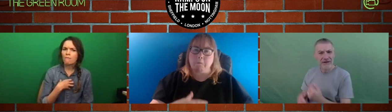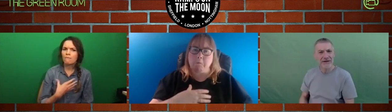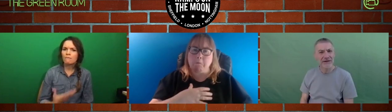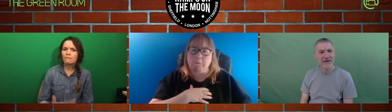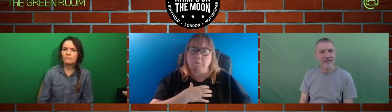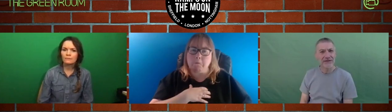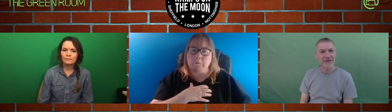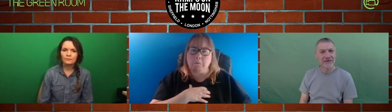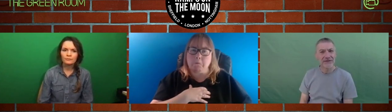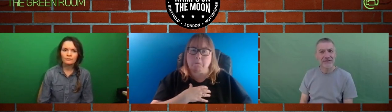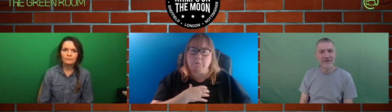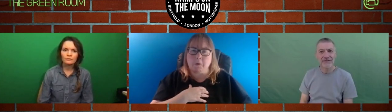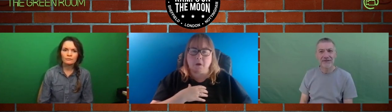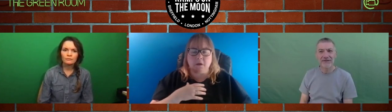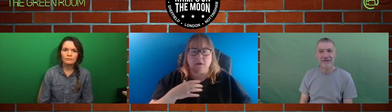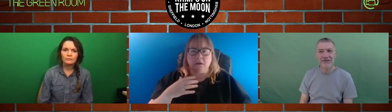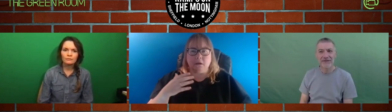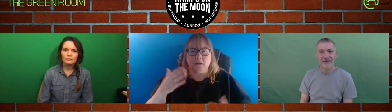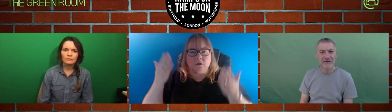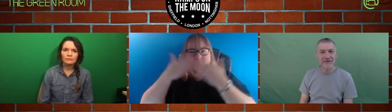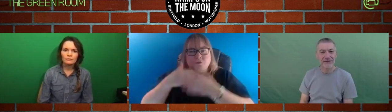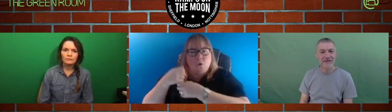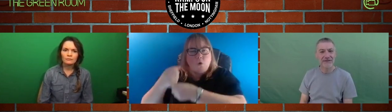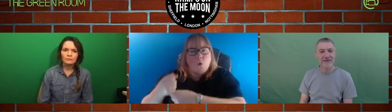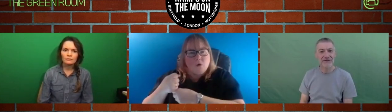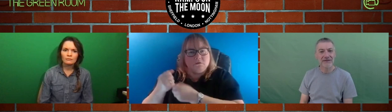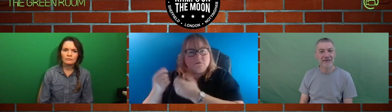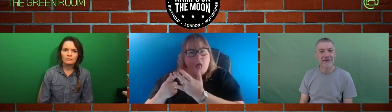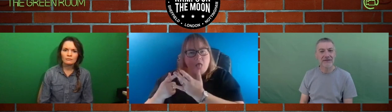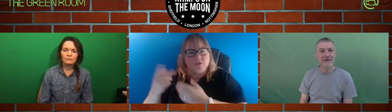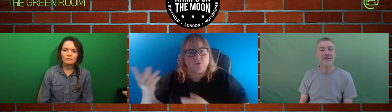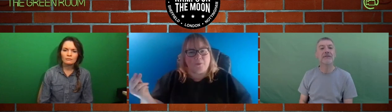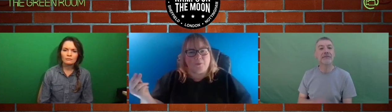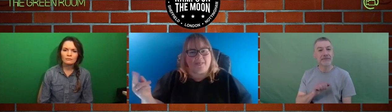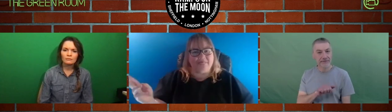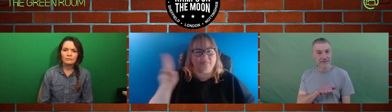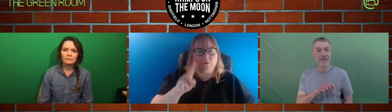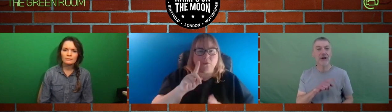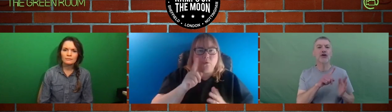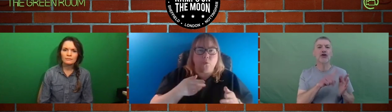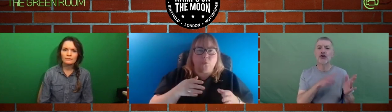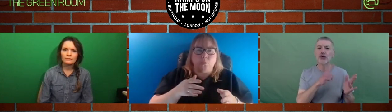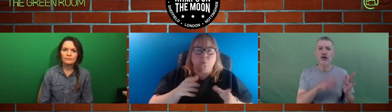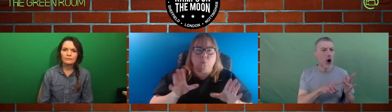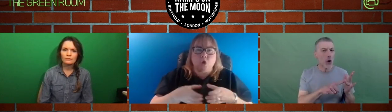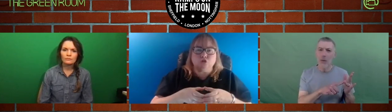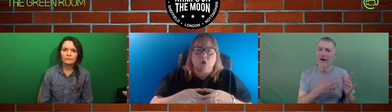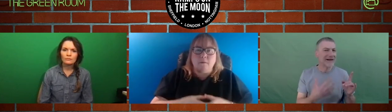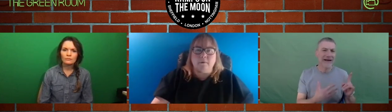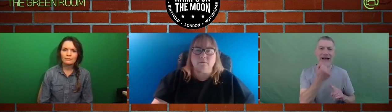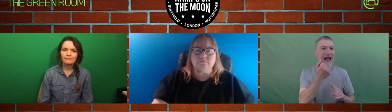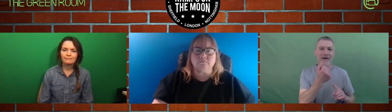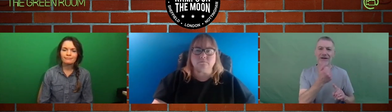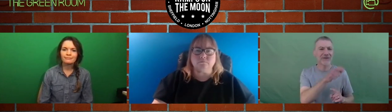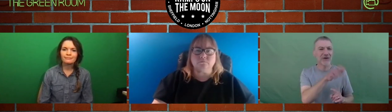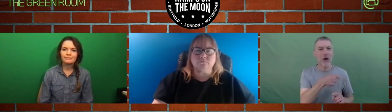you? Did you come together to do a workshop? RH: Joe did one but he didn't get it so I got it so.